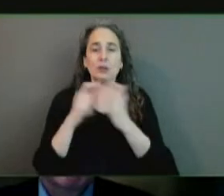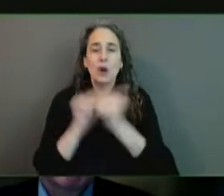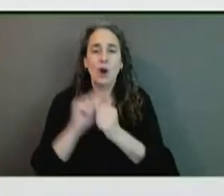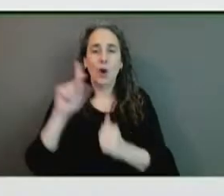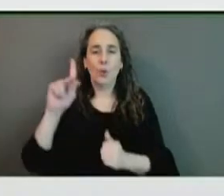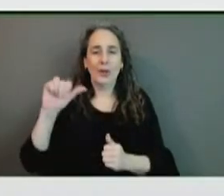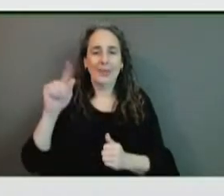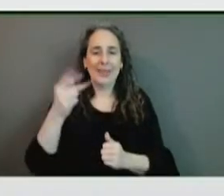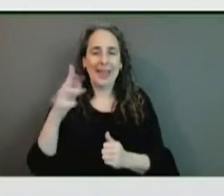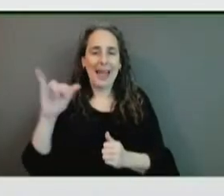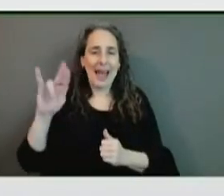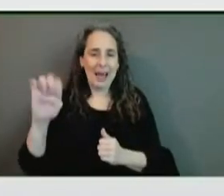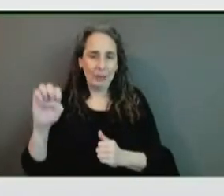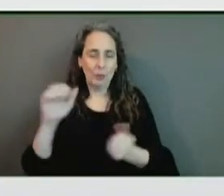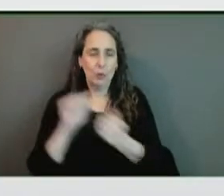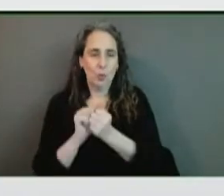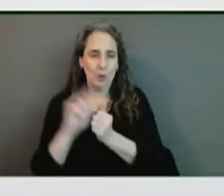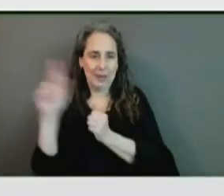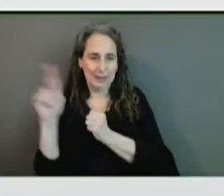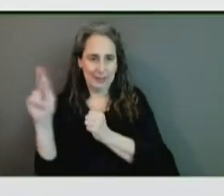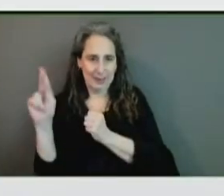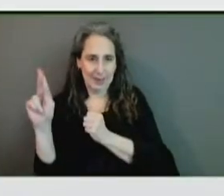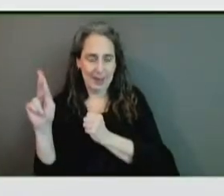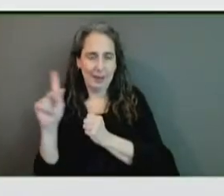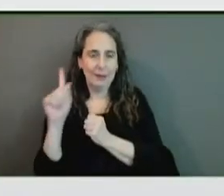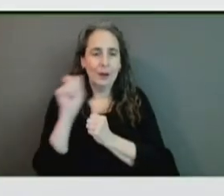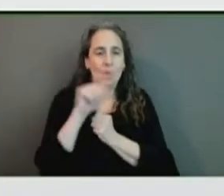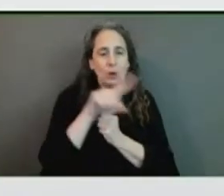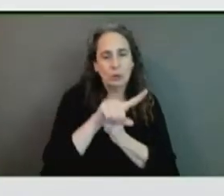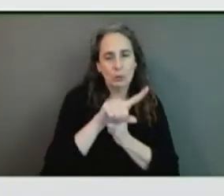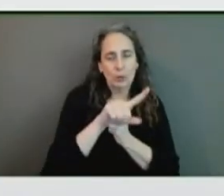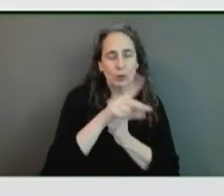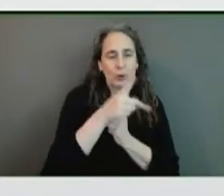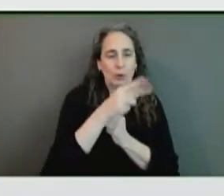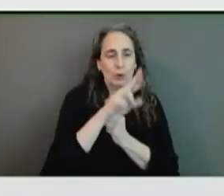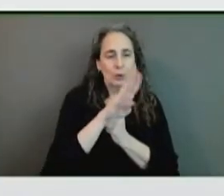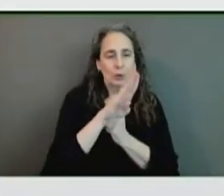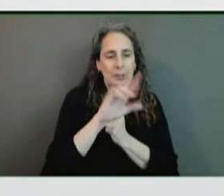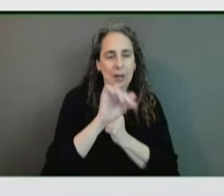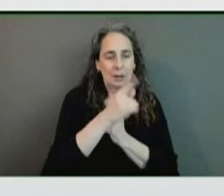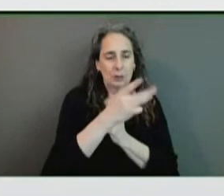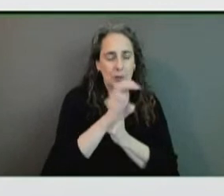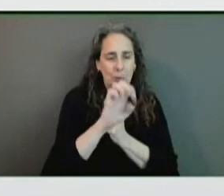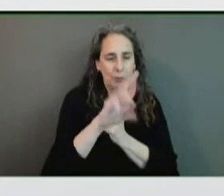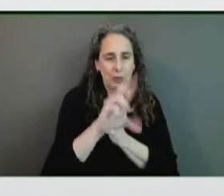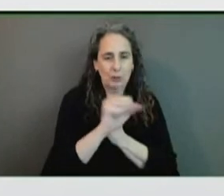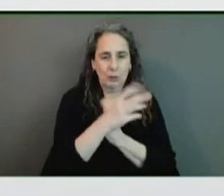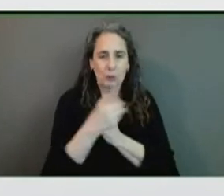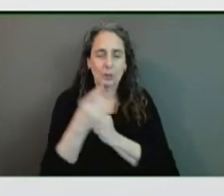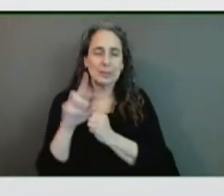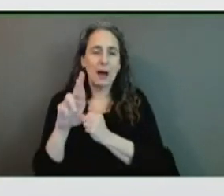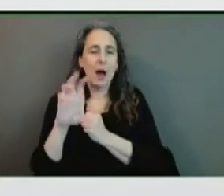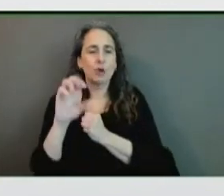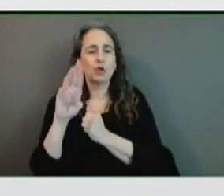I want to get back to But Katherine with a K wasskin This may be a question to you,